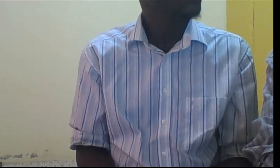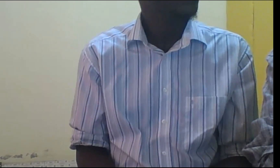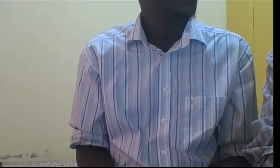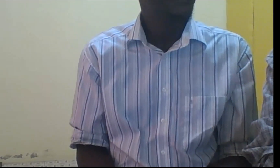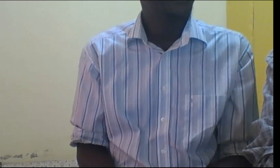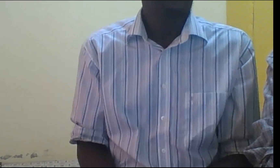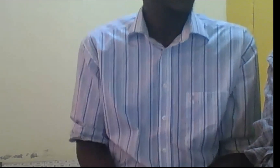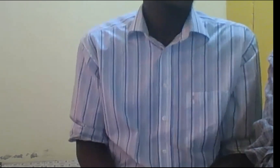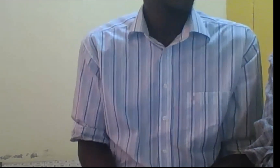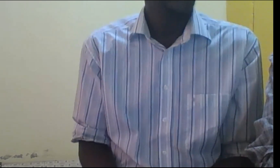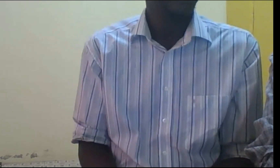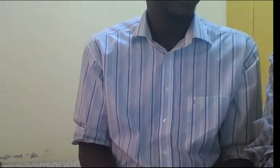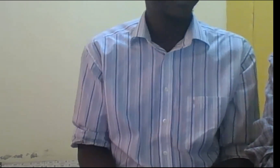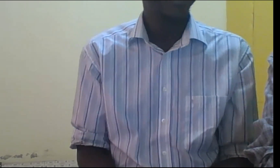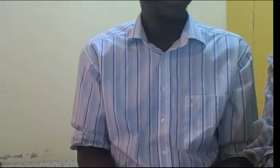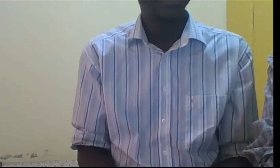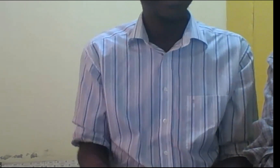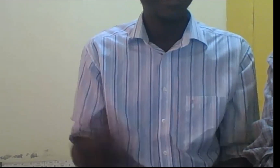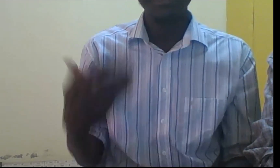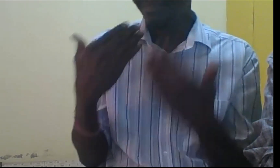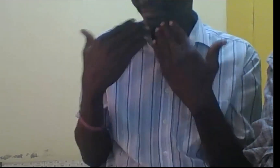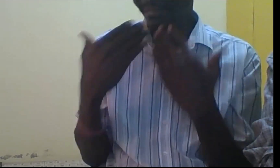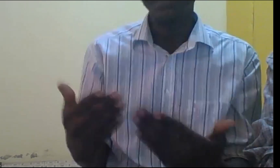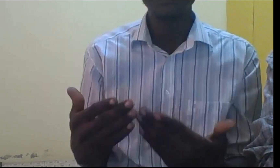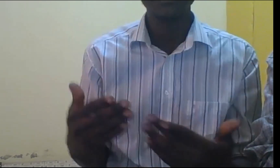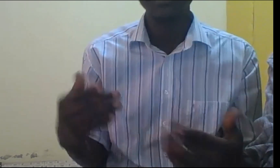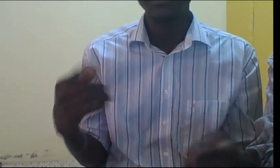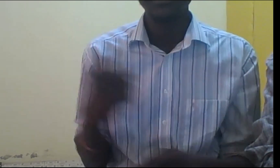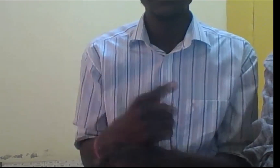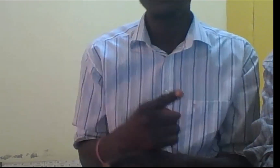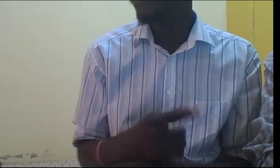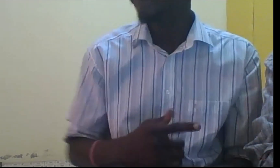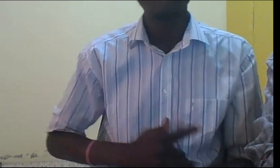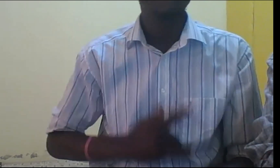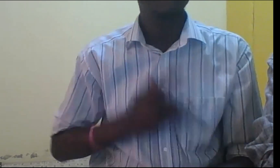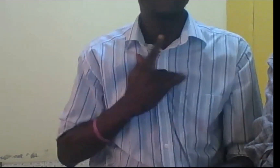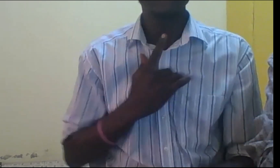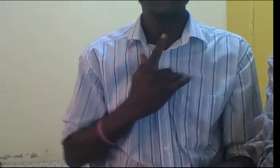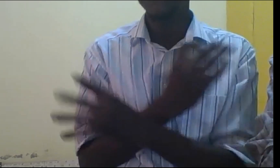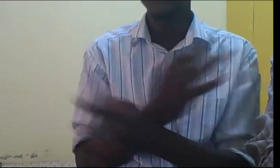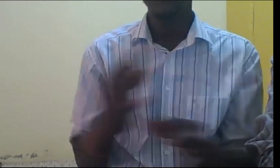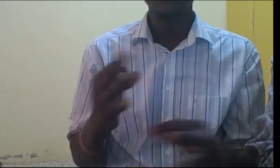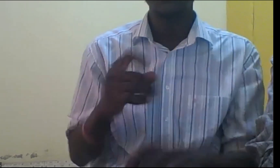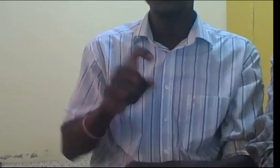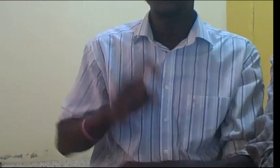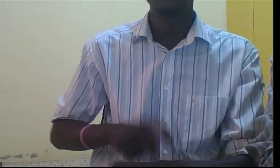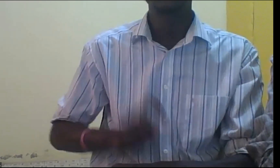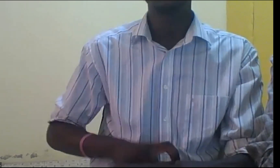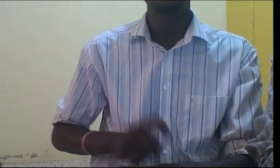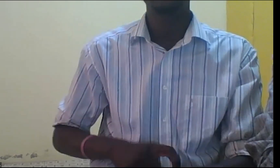I will give you the money, for if you can just debrief, because we are well over time, and then we will wind up.